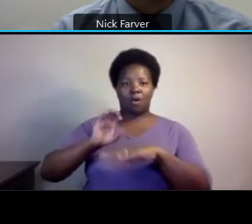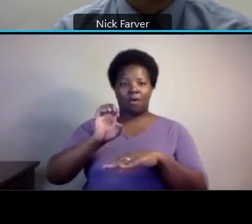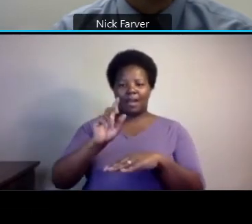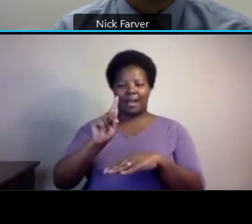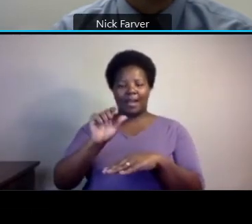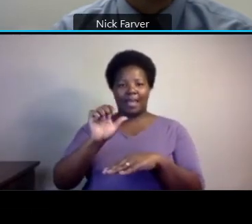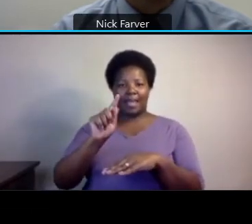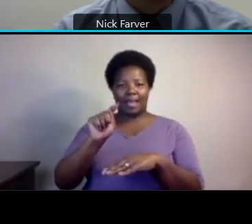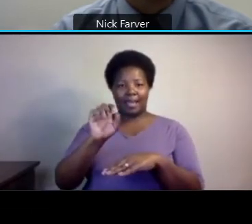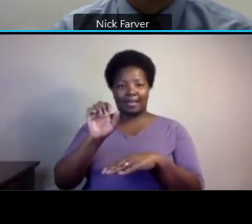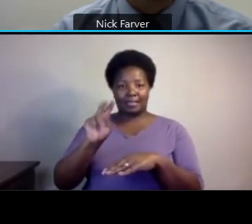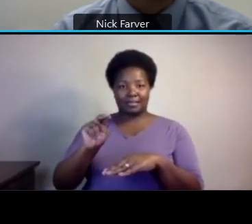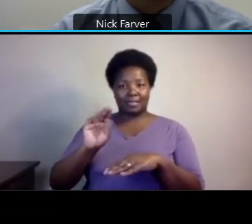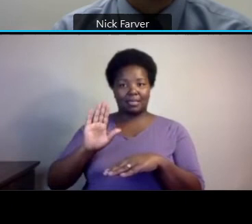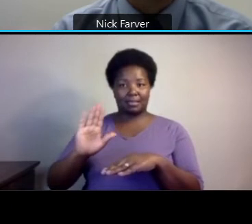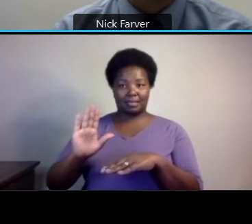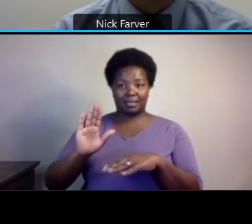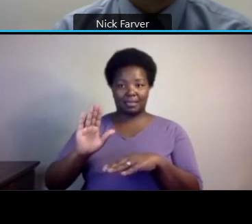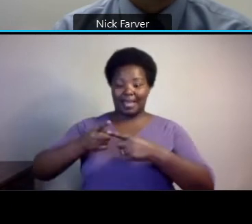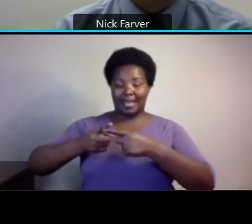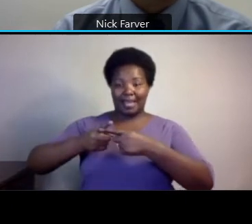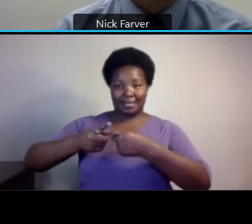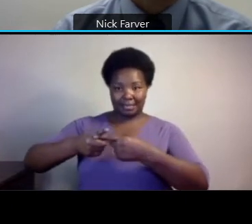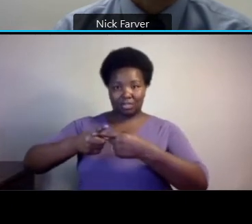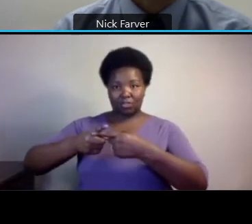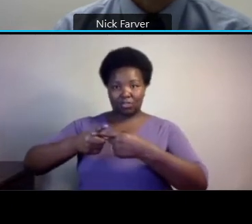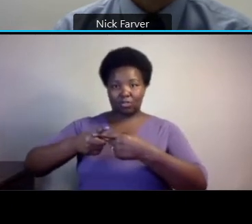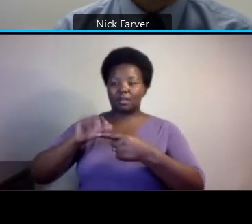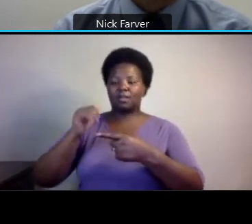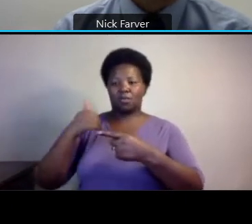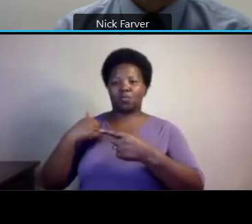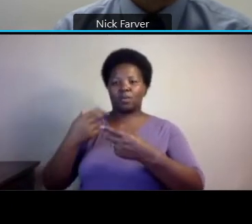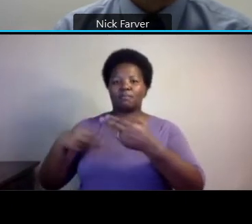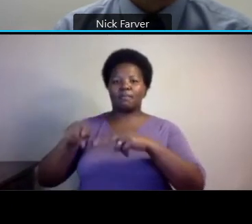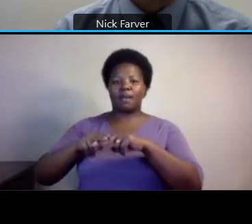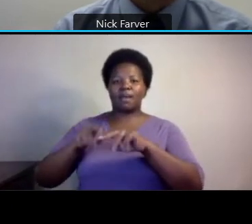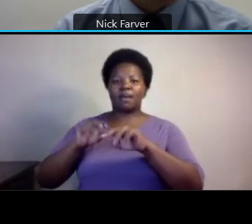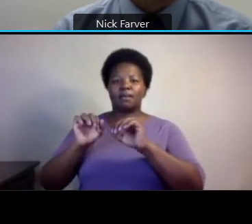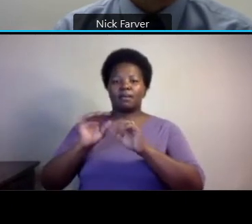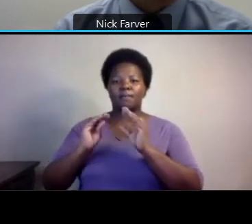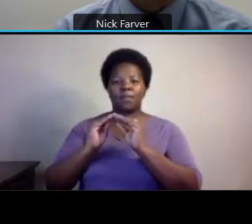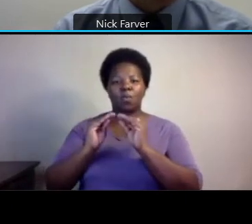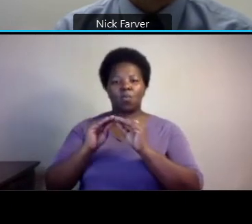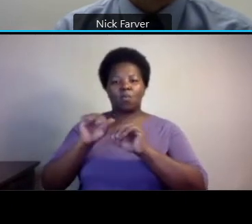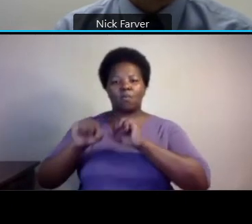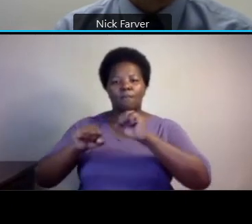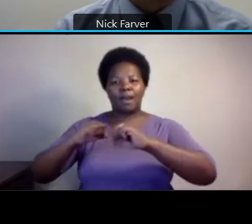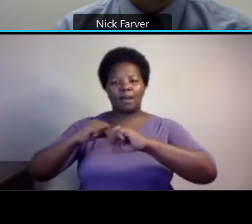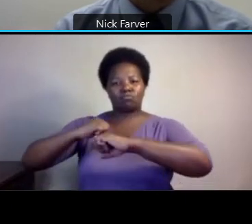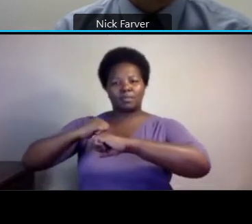the westbound bicyclist an additional 75 feet so that when when the ddot is